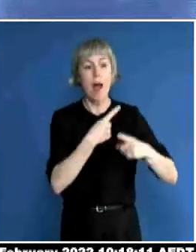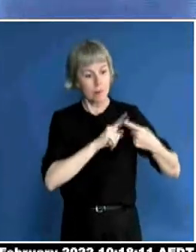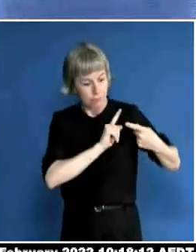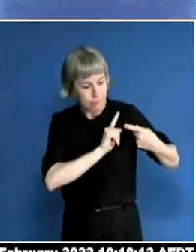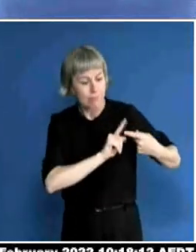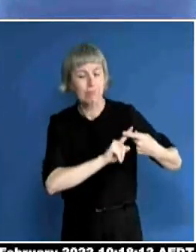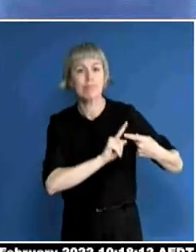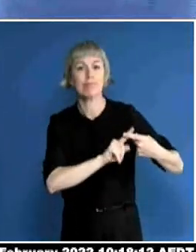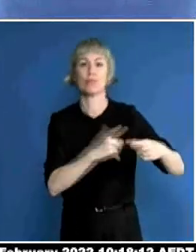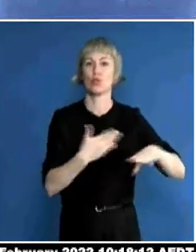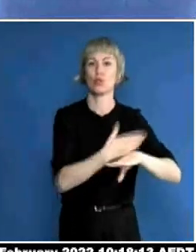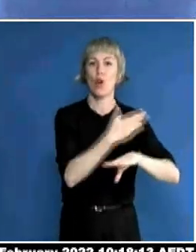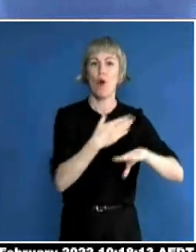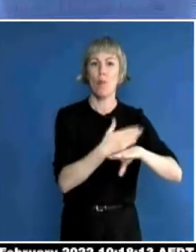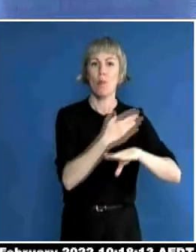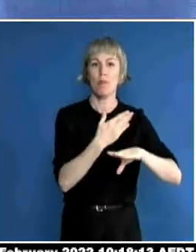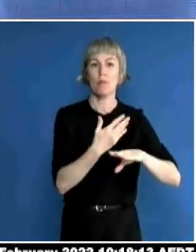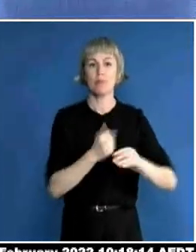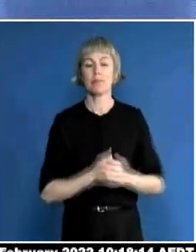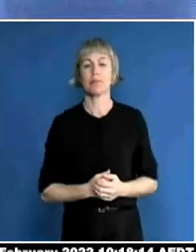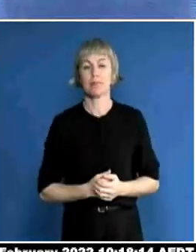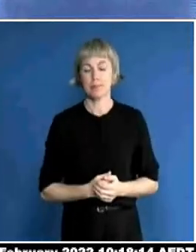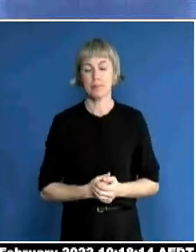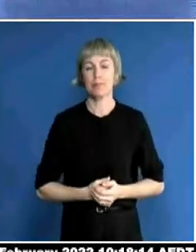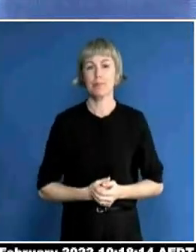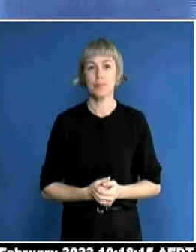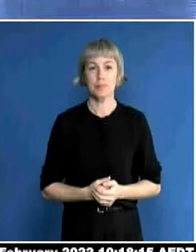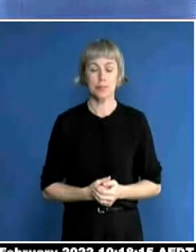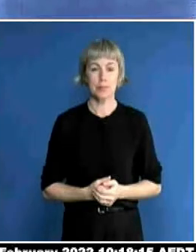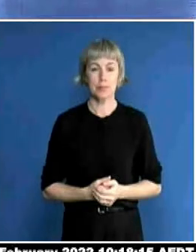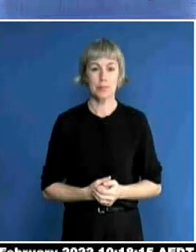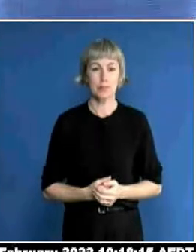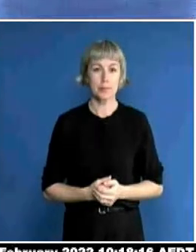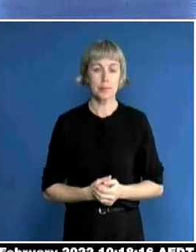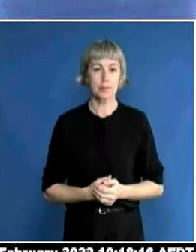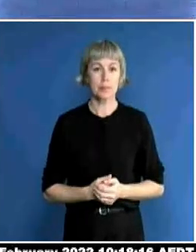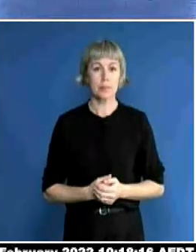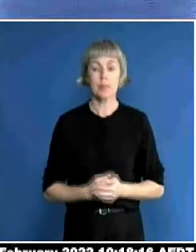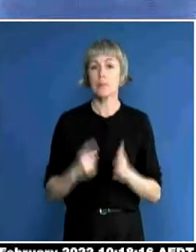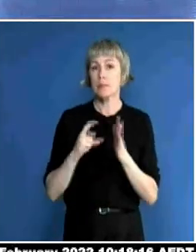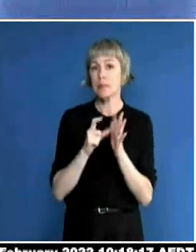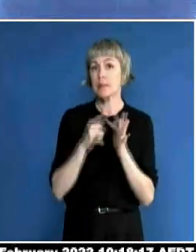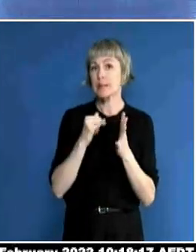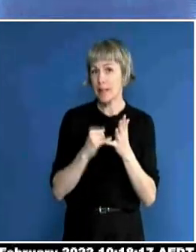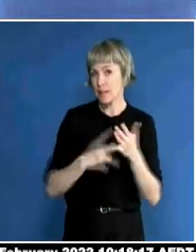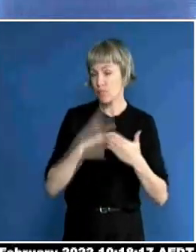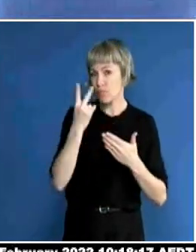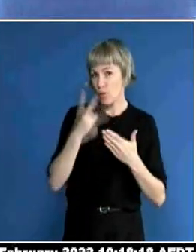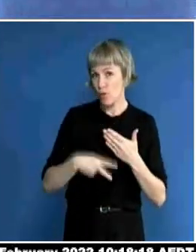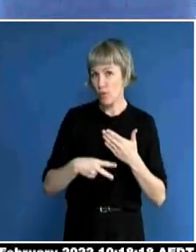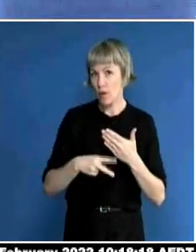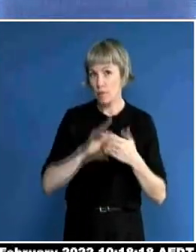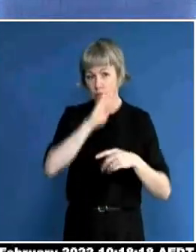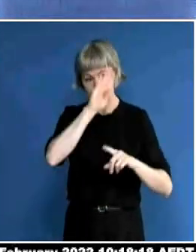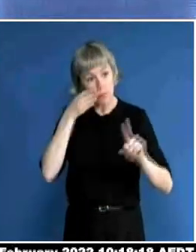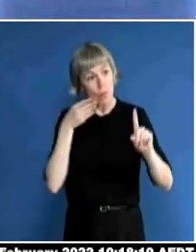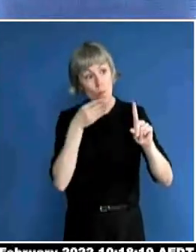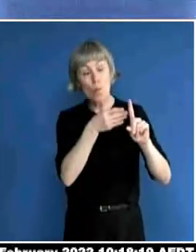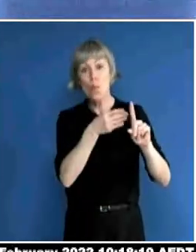market. The DES program has the objective to boost employment participation and